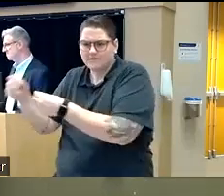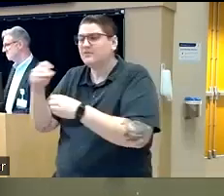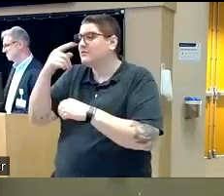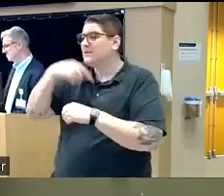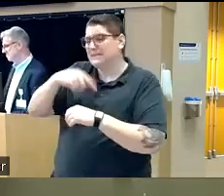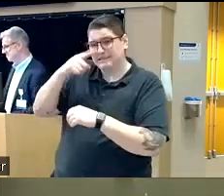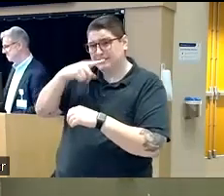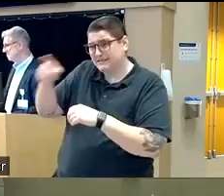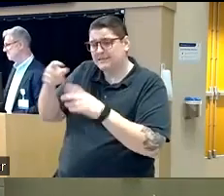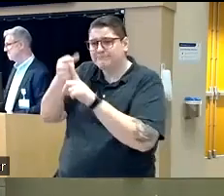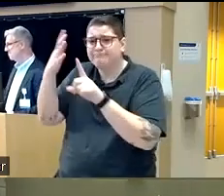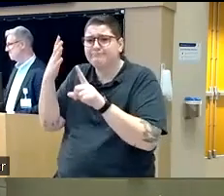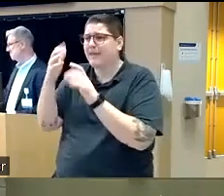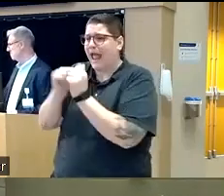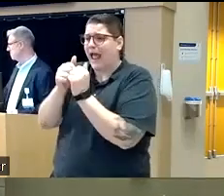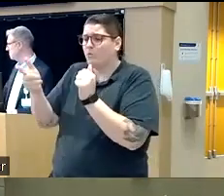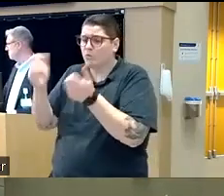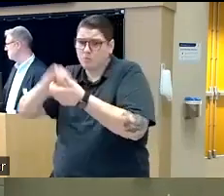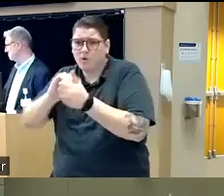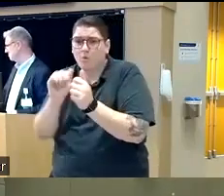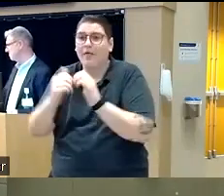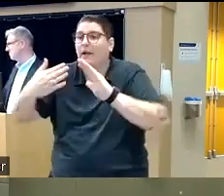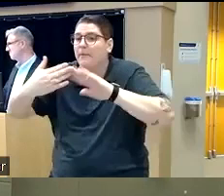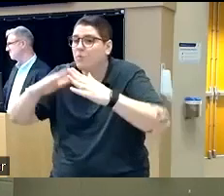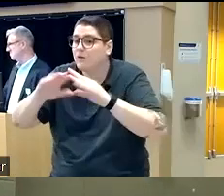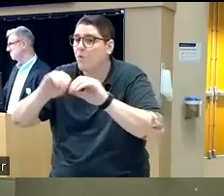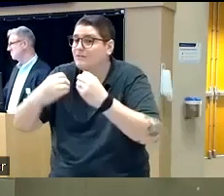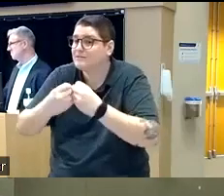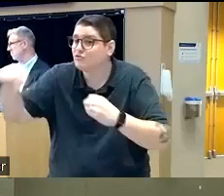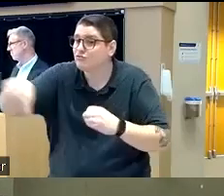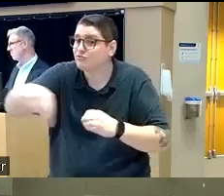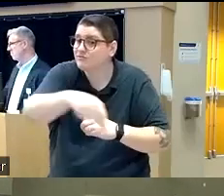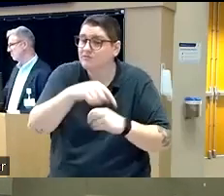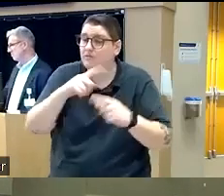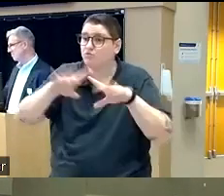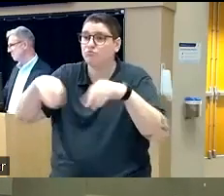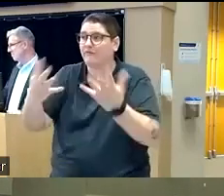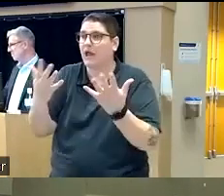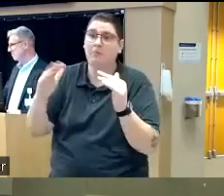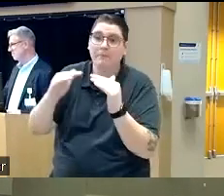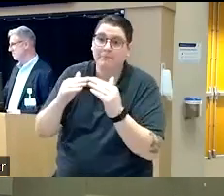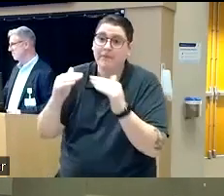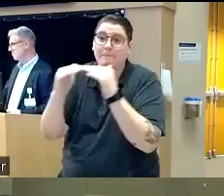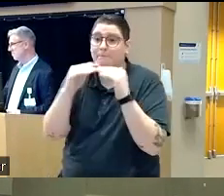with community-based organizations that provide peer support or housing or anything like that